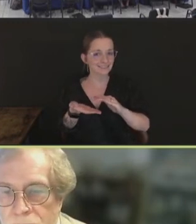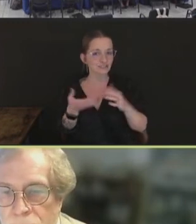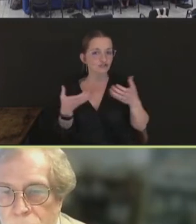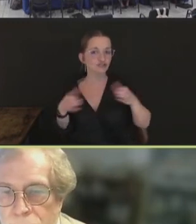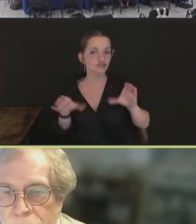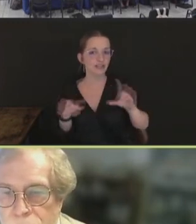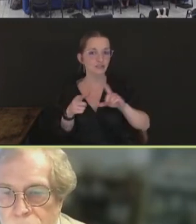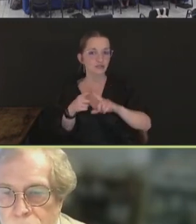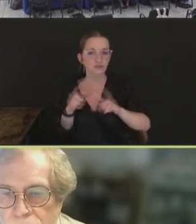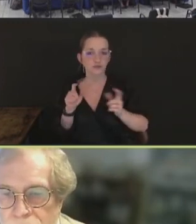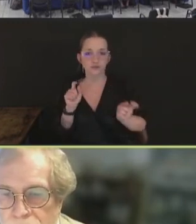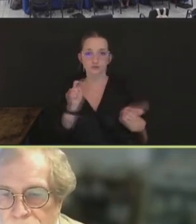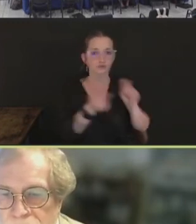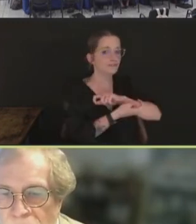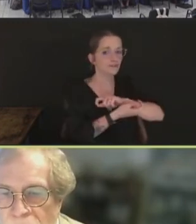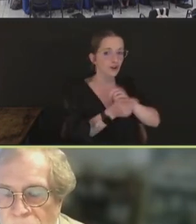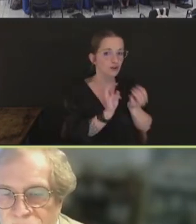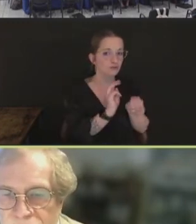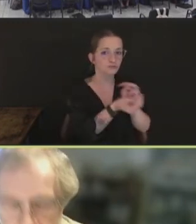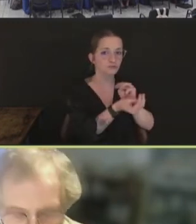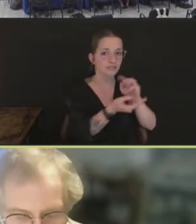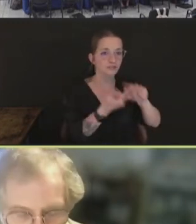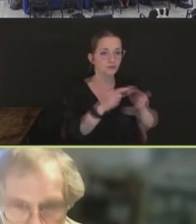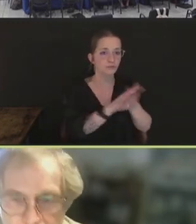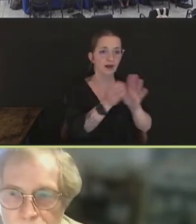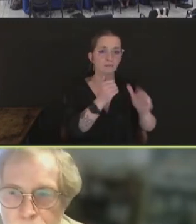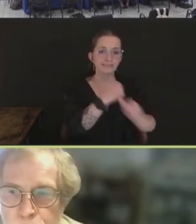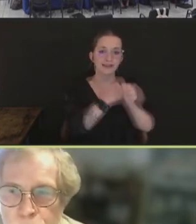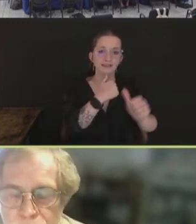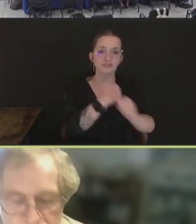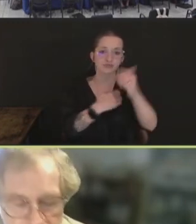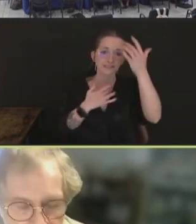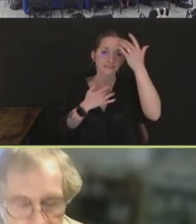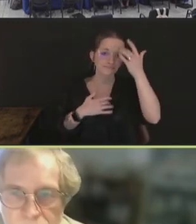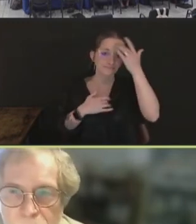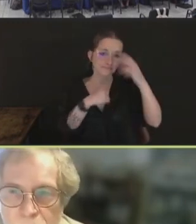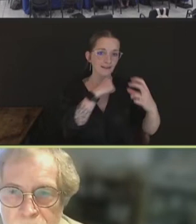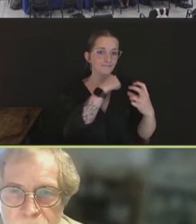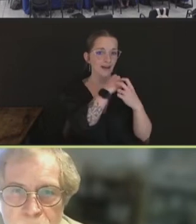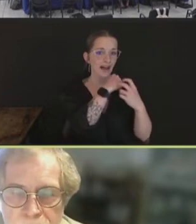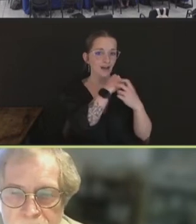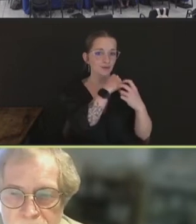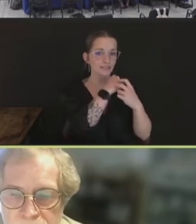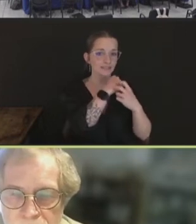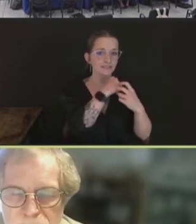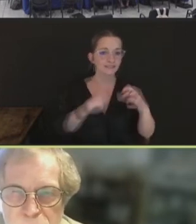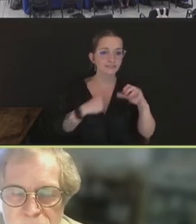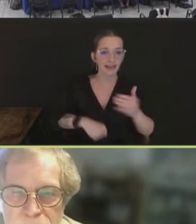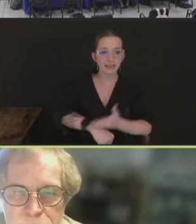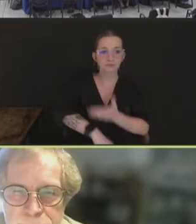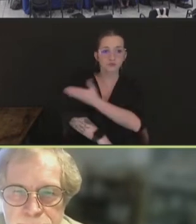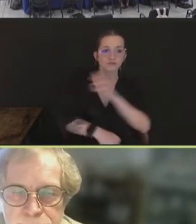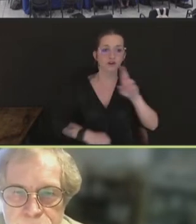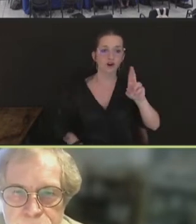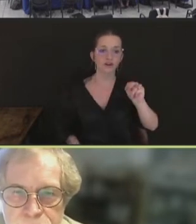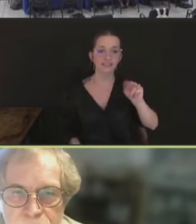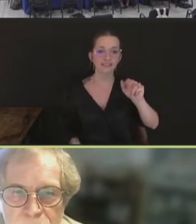in replication. In particular, this HiFi gene, which improves the RNA replicates. Next, please.